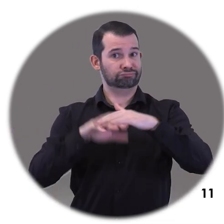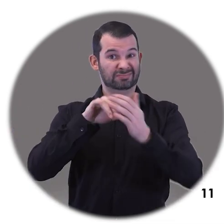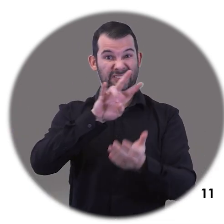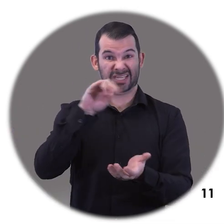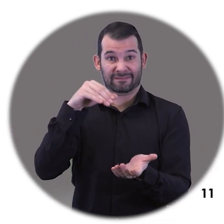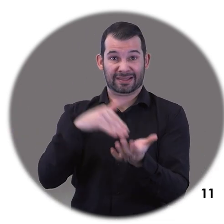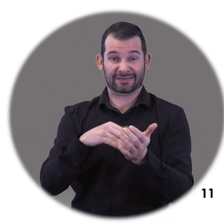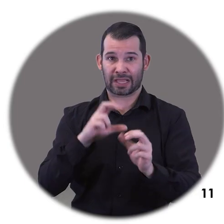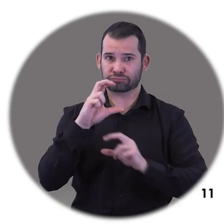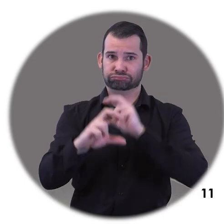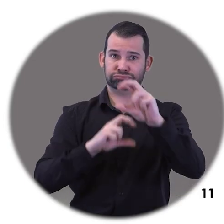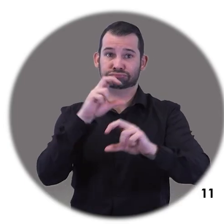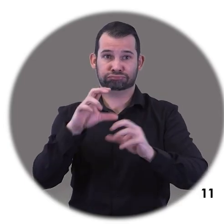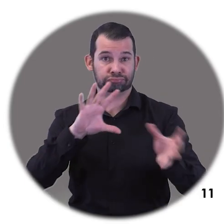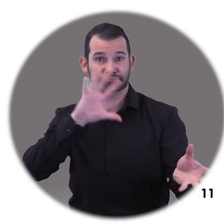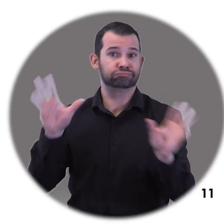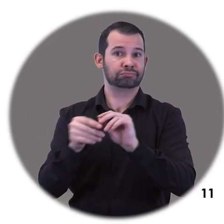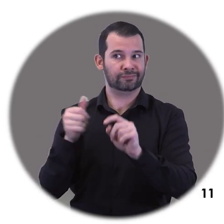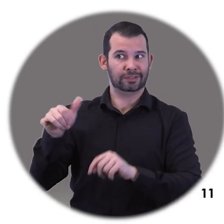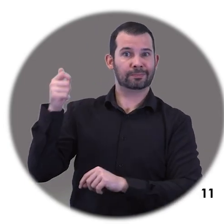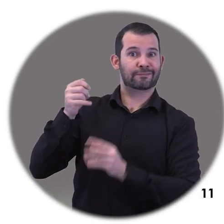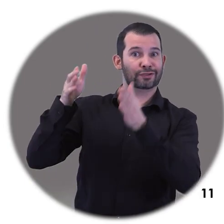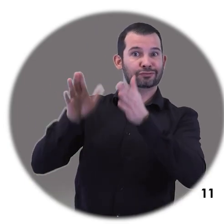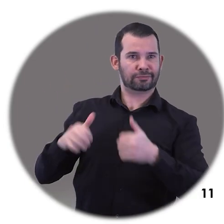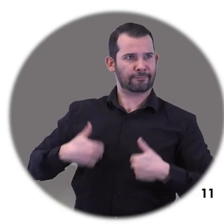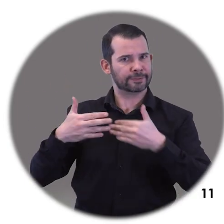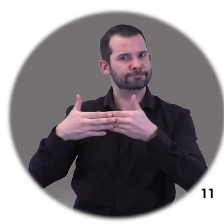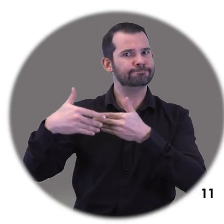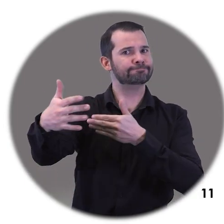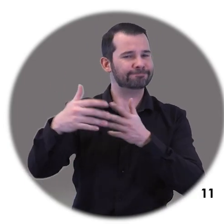and up to $70,000 over the beneficiary’s lifetime.